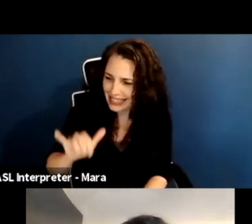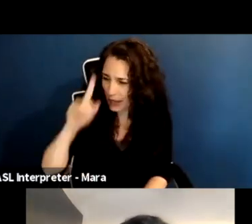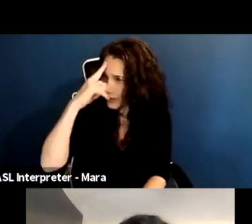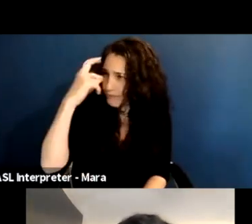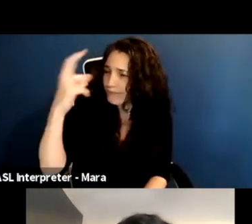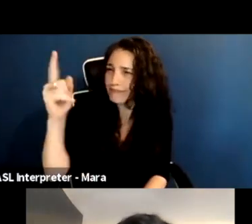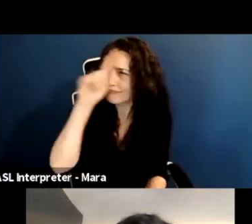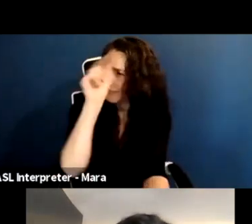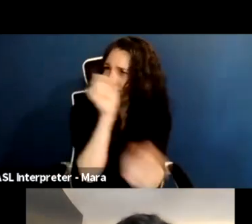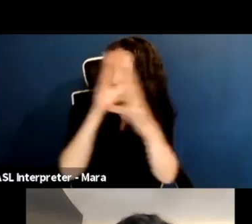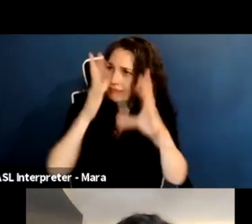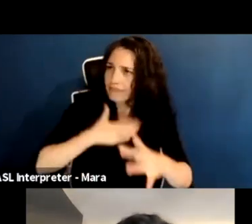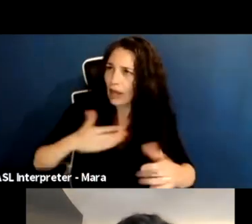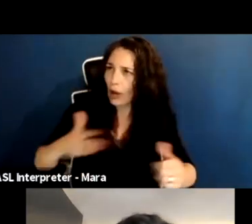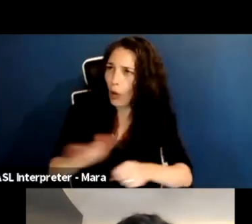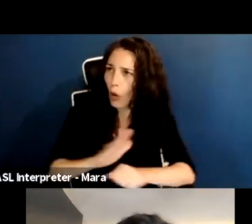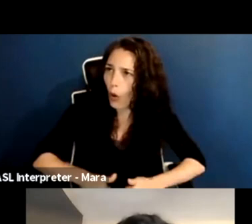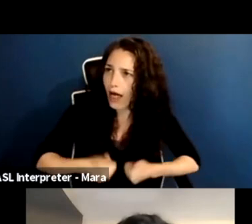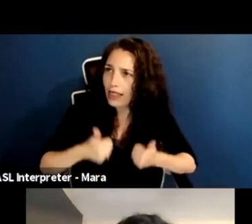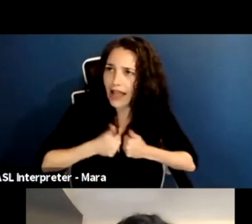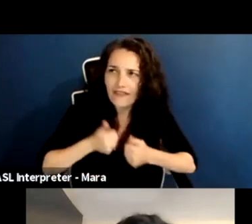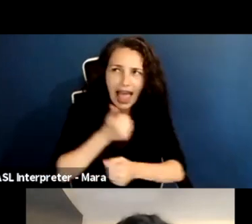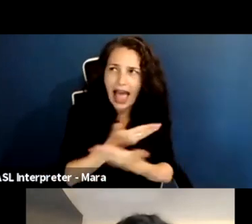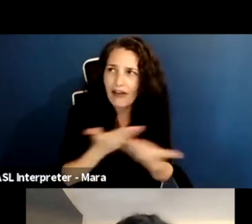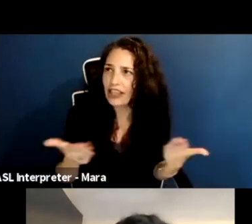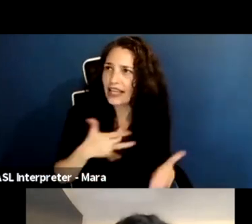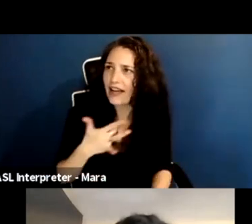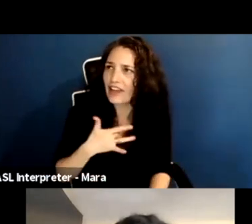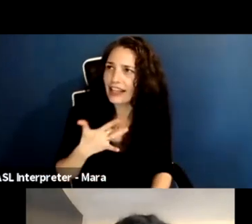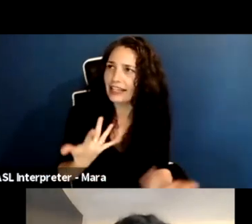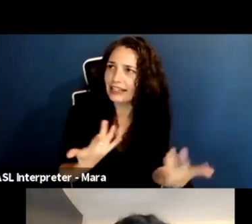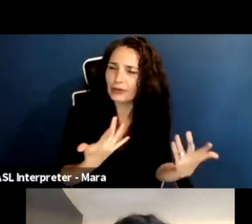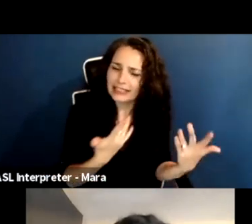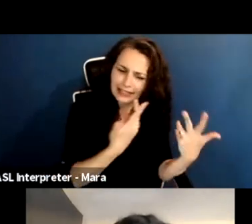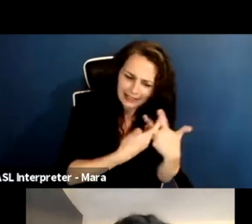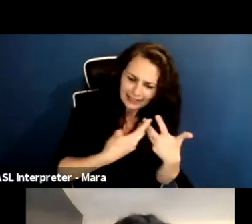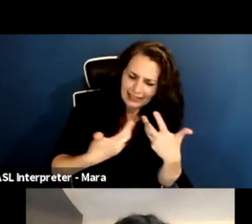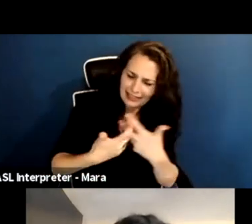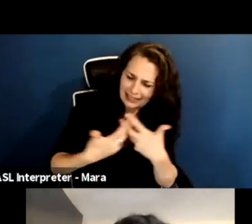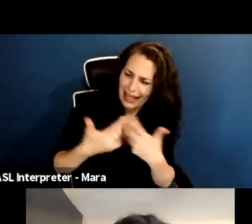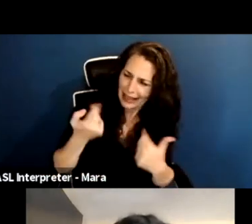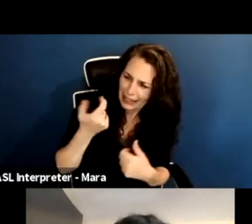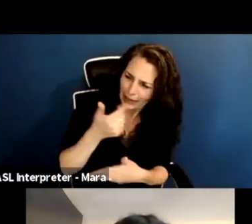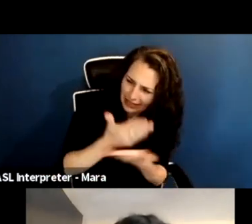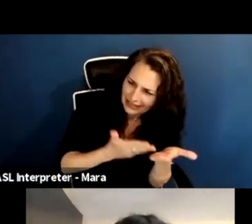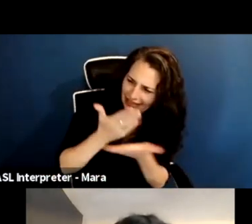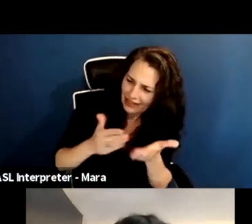everything I've done is sort of some feeling of this series of just telling